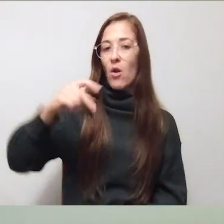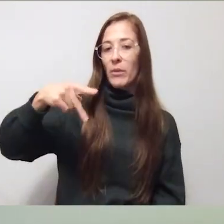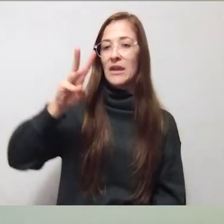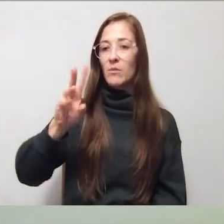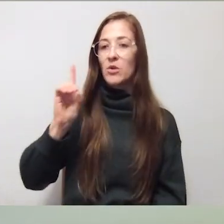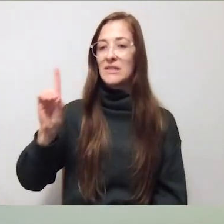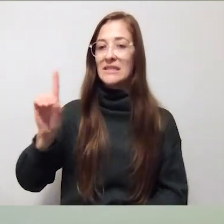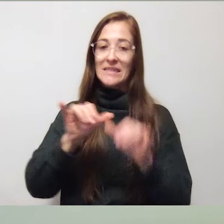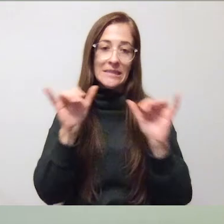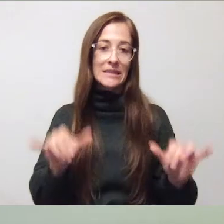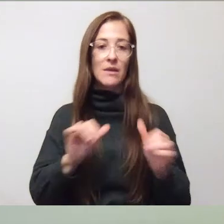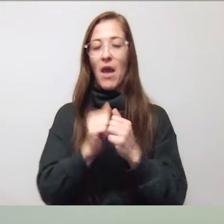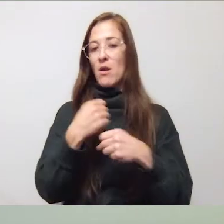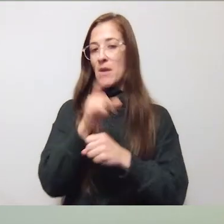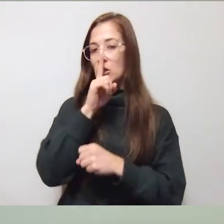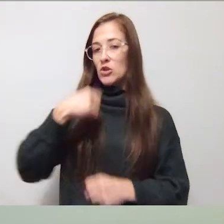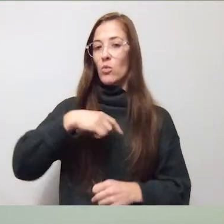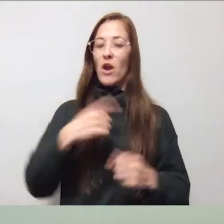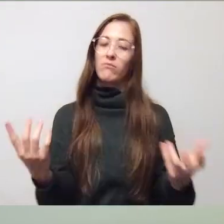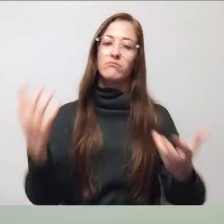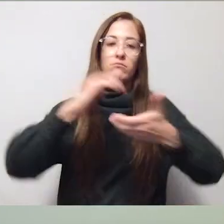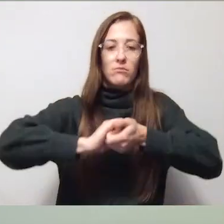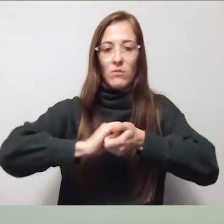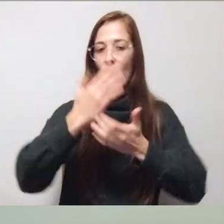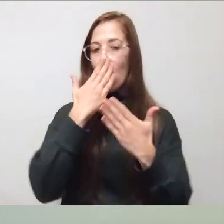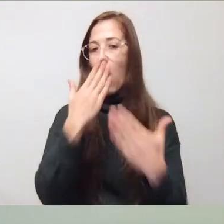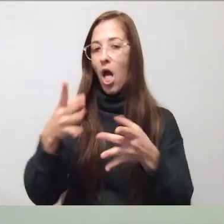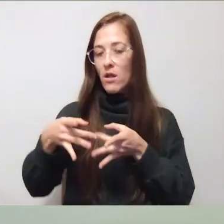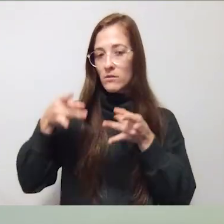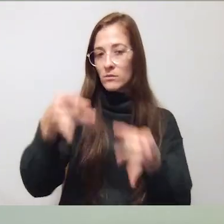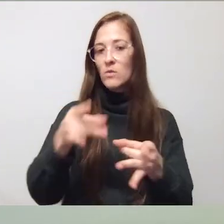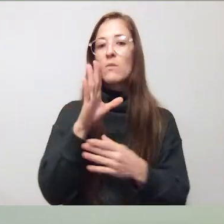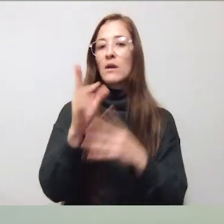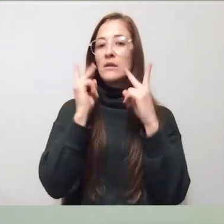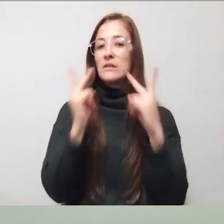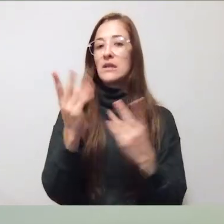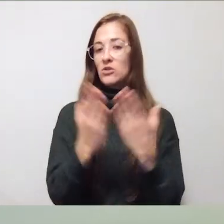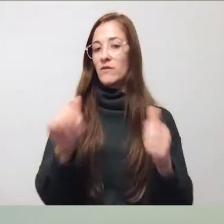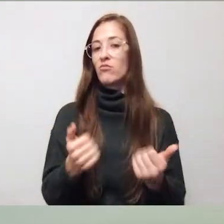how to make sure that we're cross-collaborating. Many times you'll see service providers in the disability community